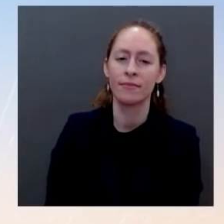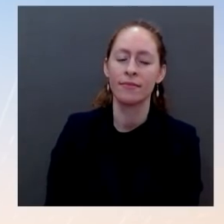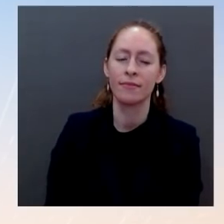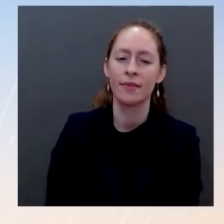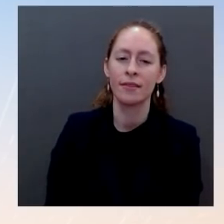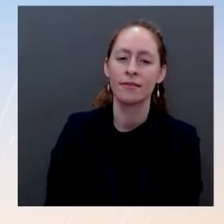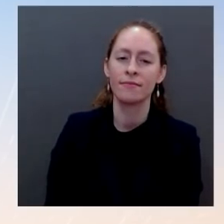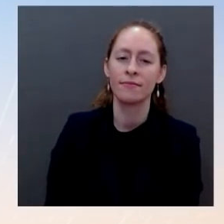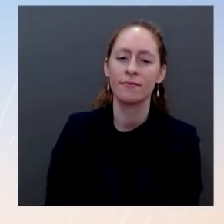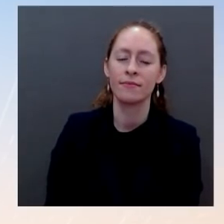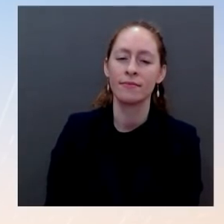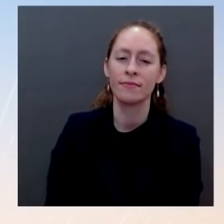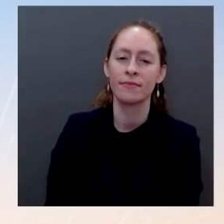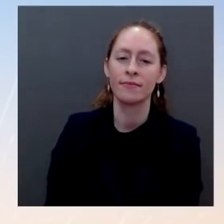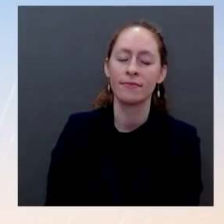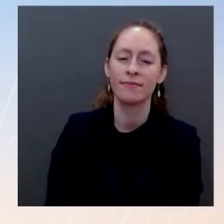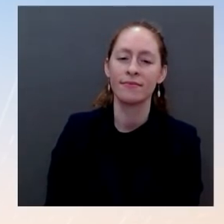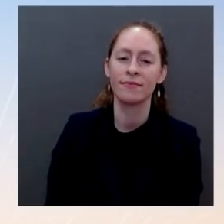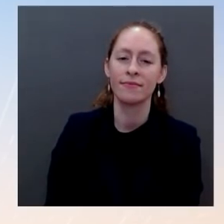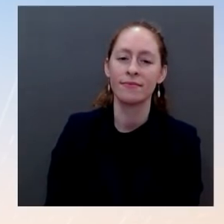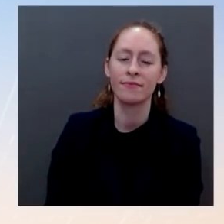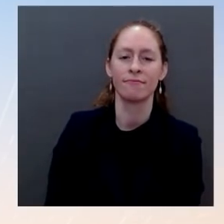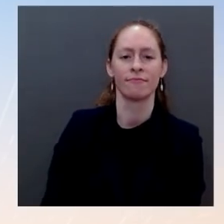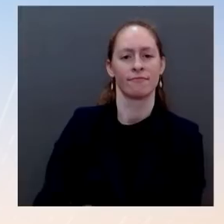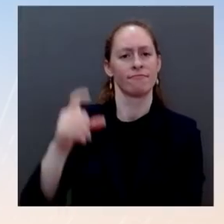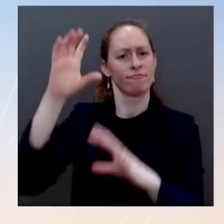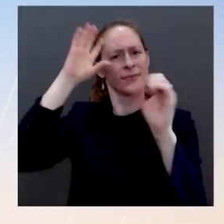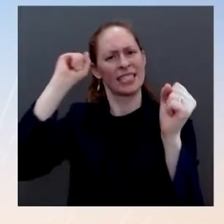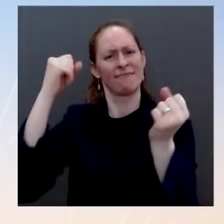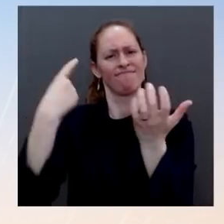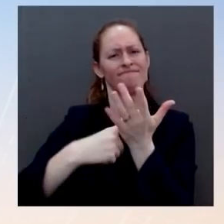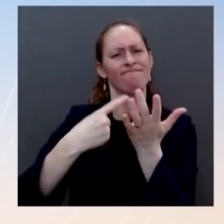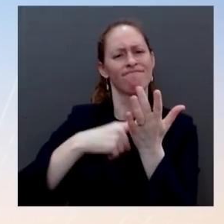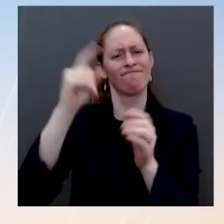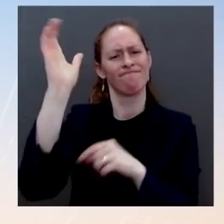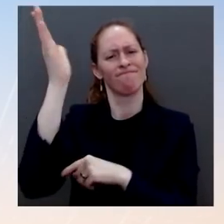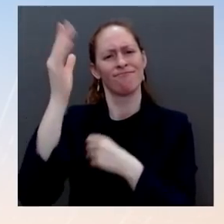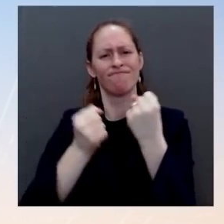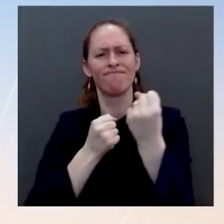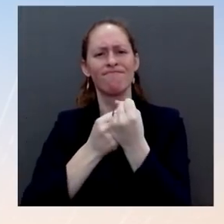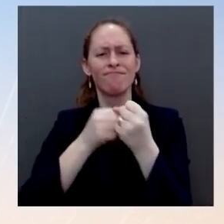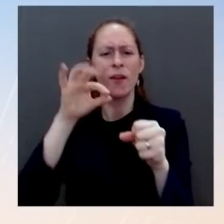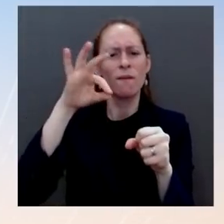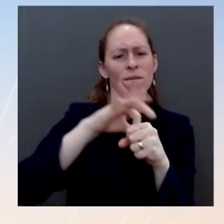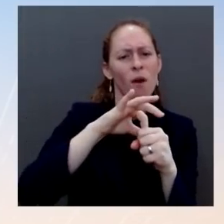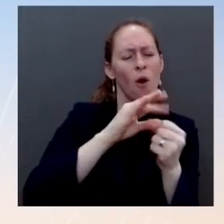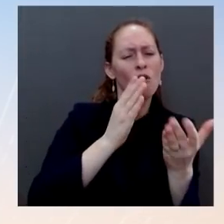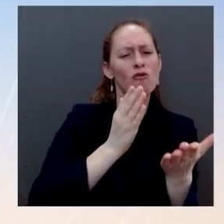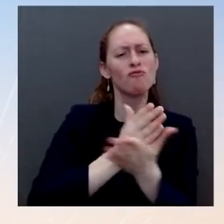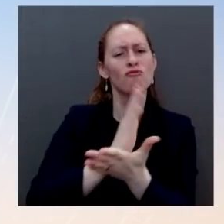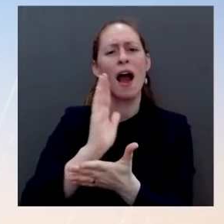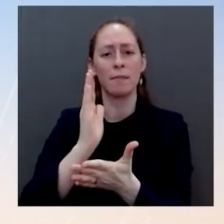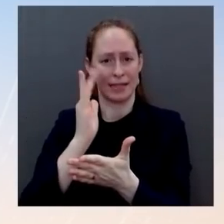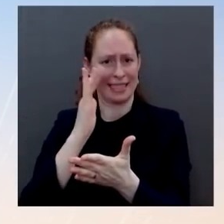that if Republicans win in the midterm elections that voting as we know it in this country will be gone." Does the President share that opinion?